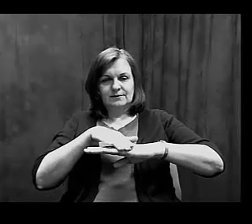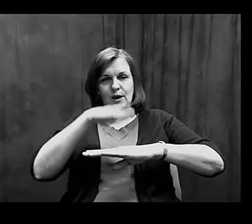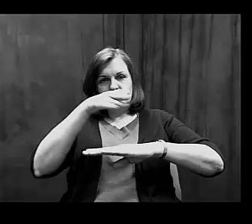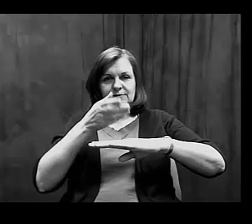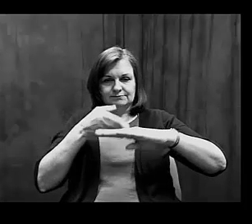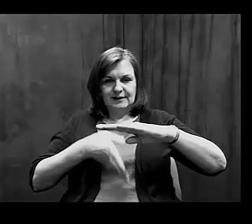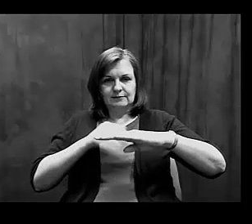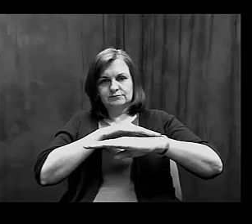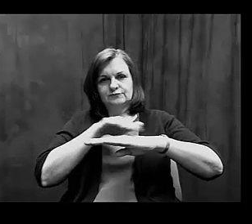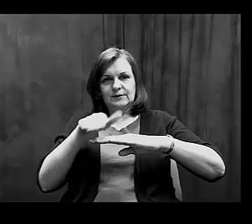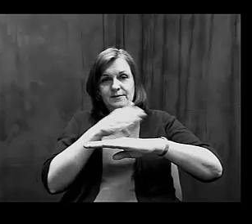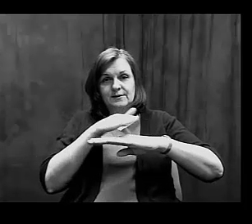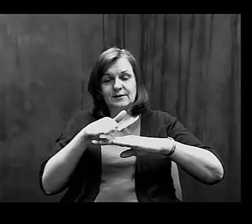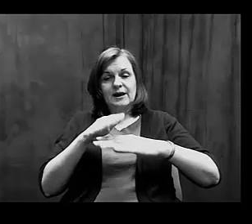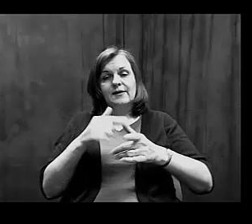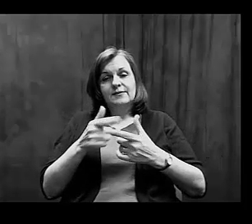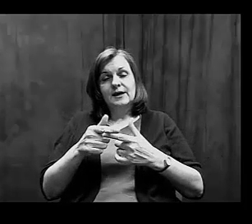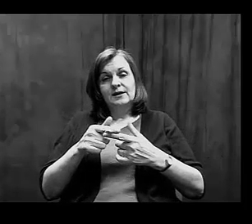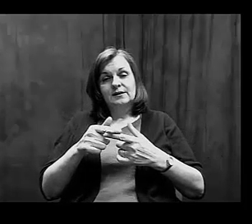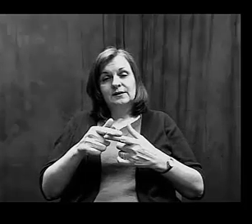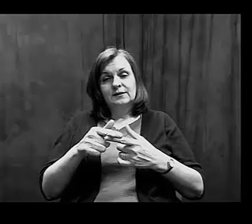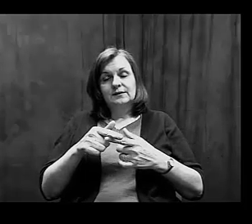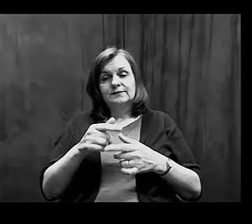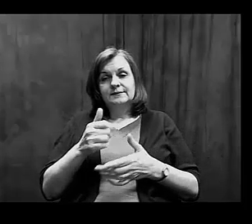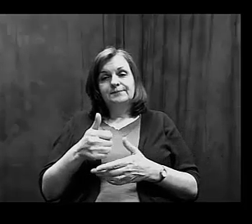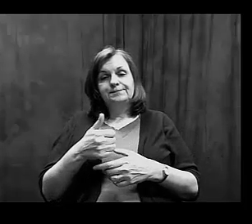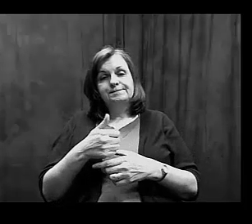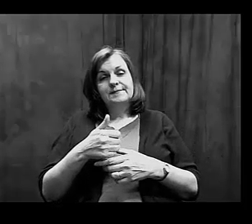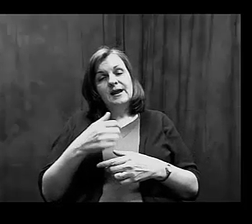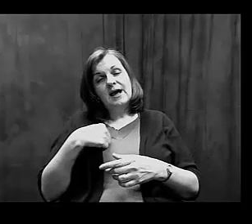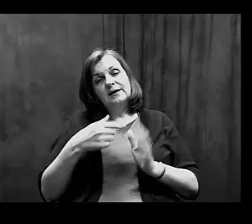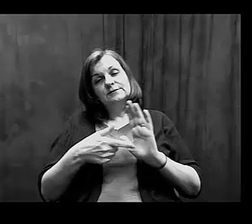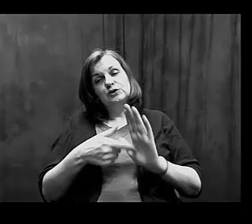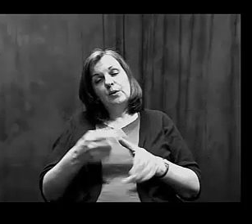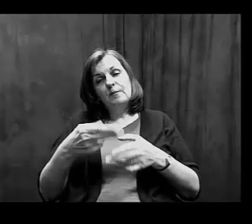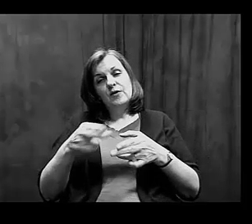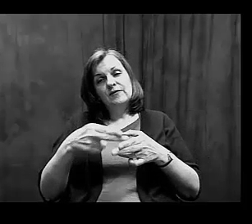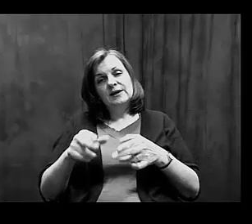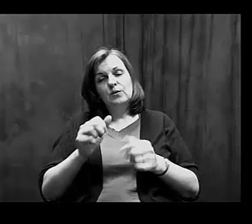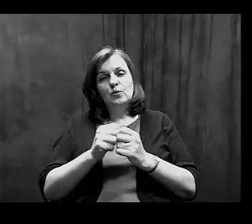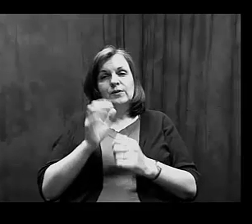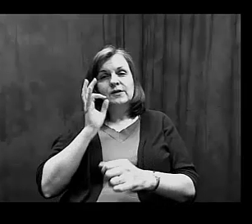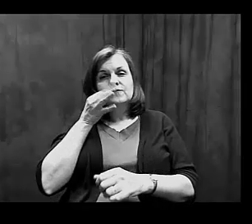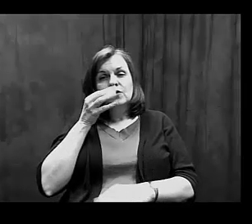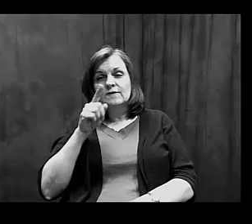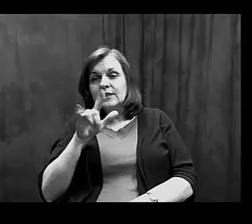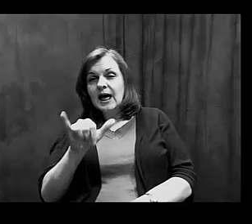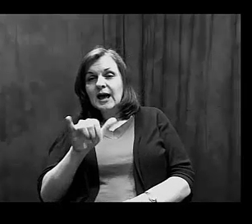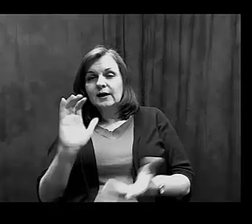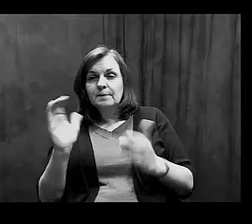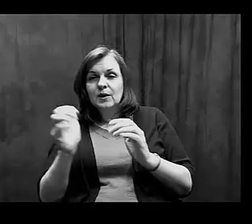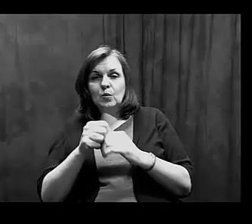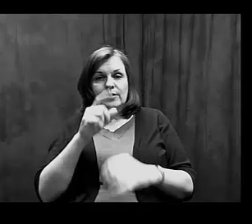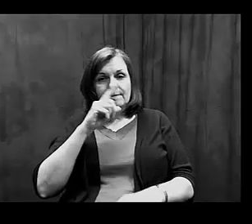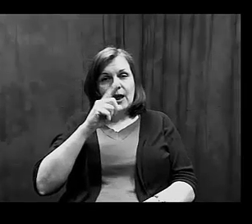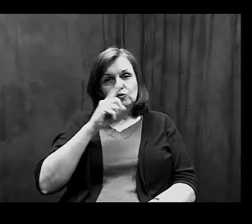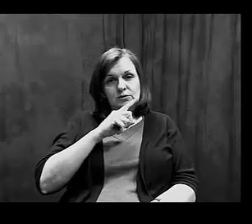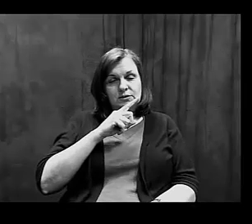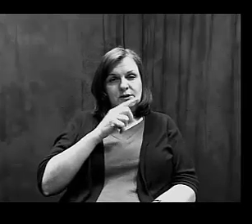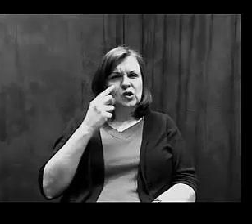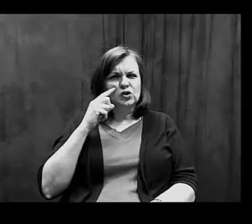so I show you here just briefly in the fruit fly and in the mouse -- if you look at the collar band and that's what were most interested in now